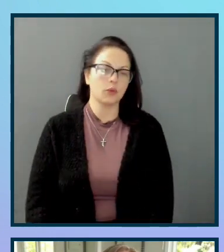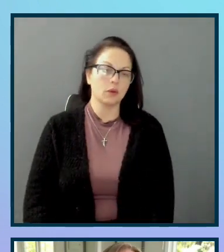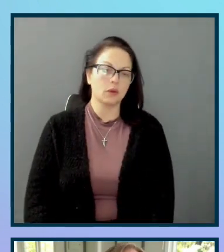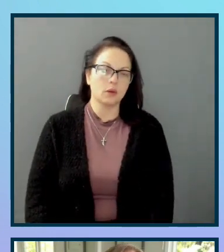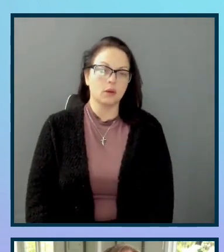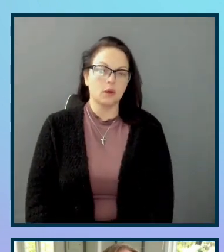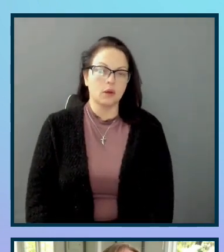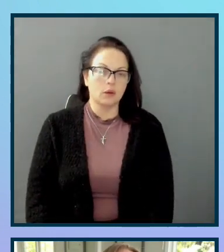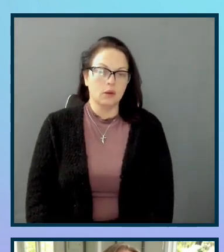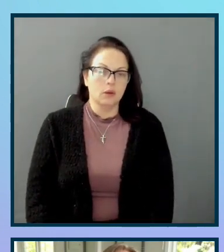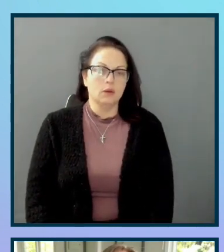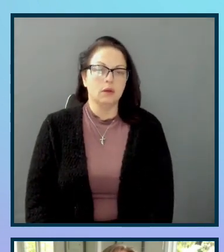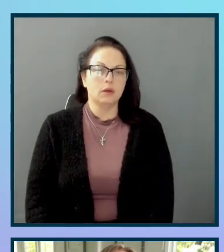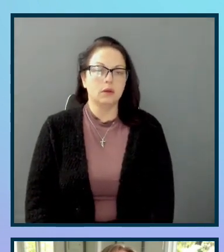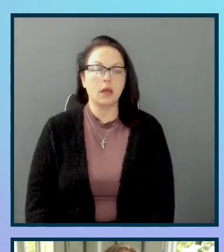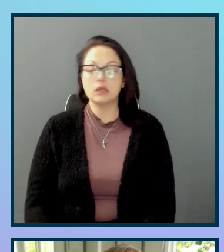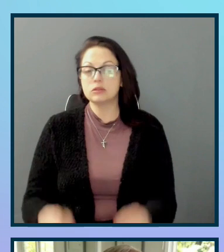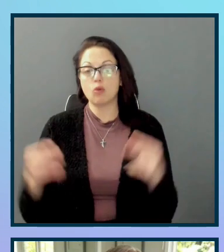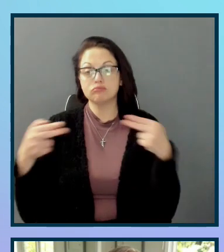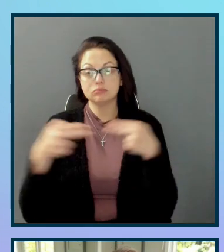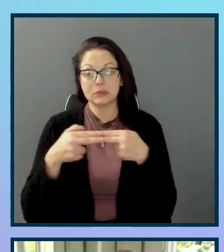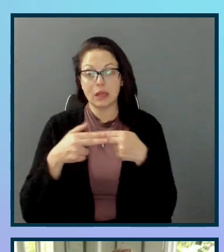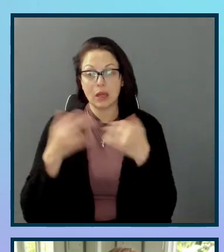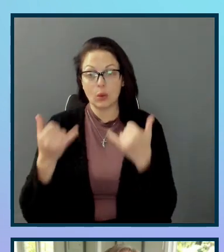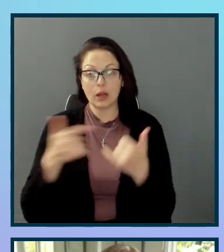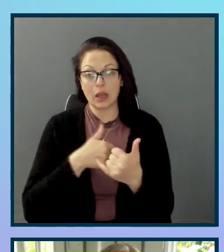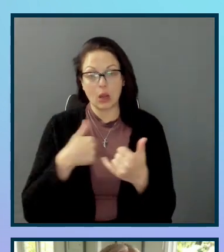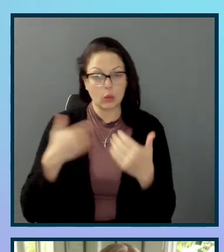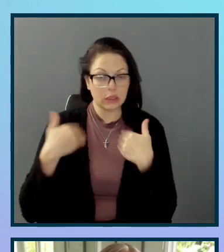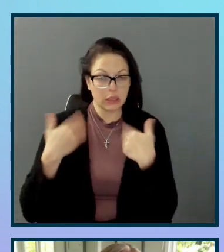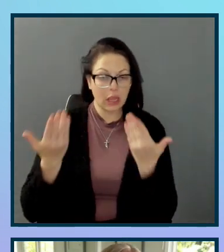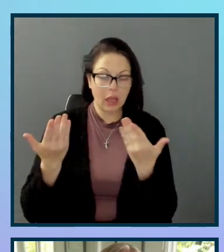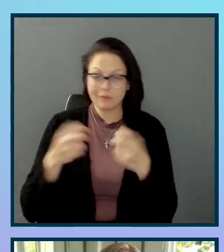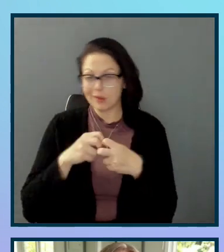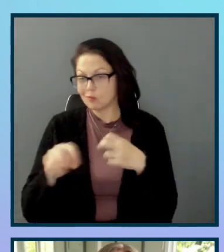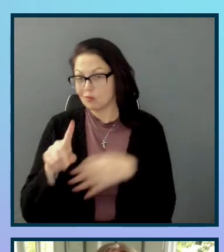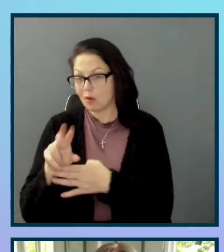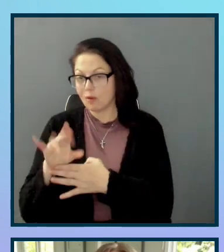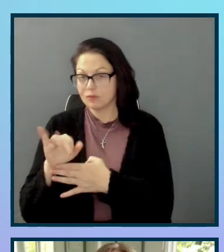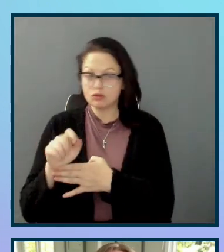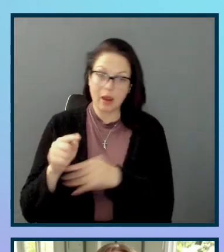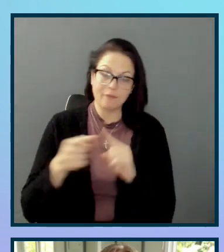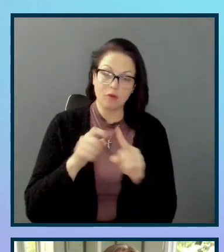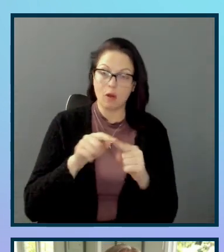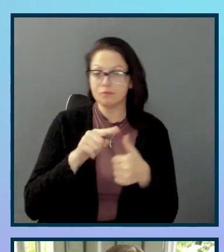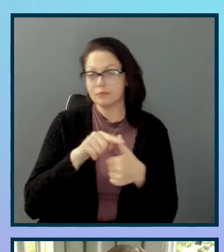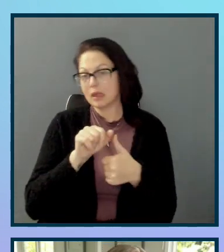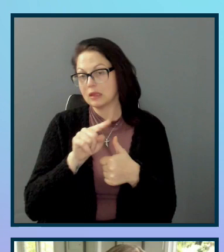So I'm looking at a slide right now where we have just a rough timeline where we go from our studio production to our physical product.